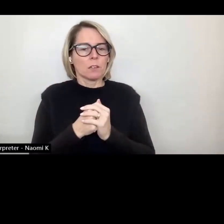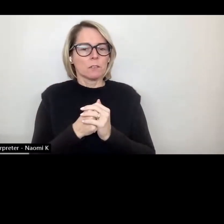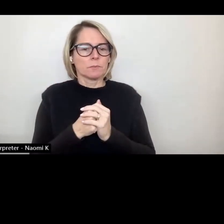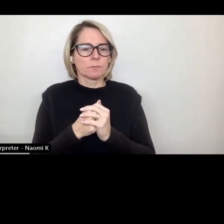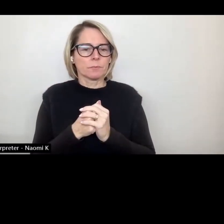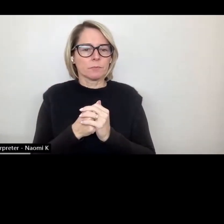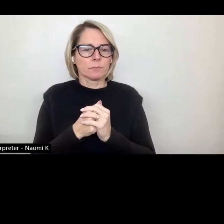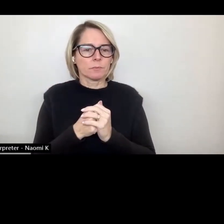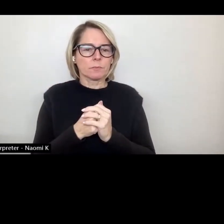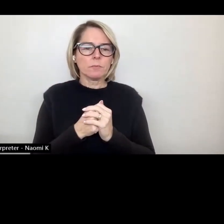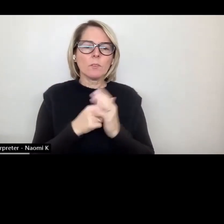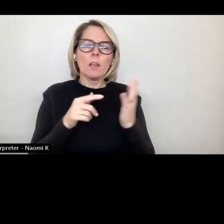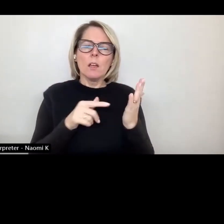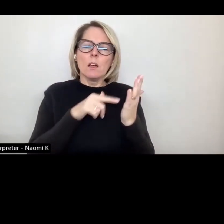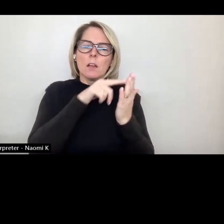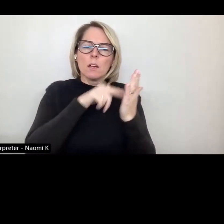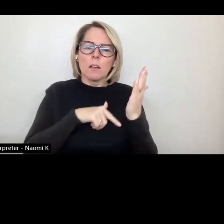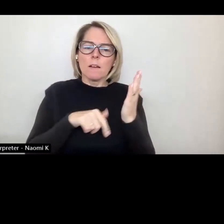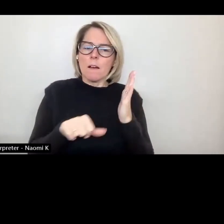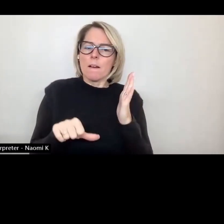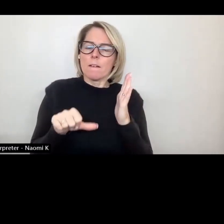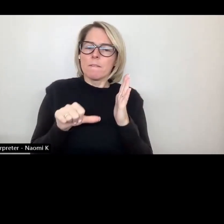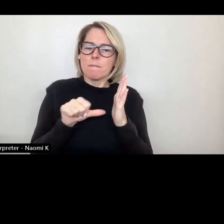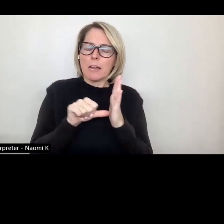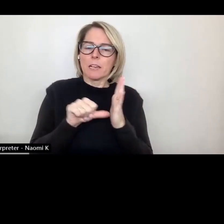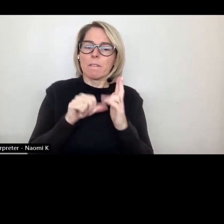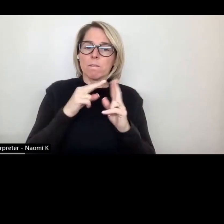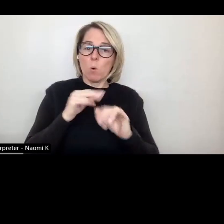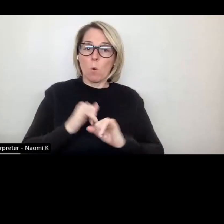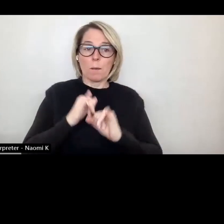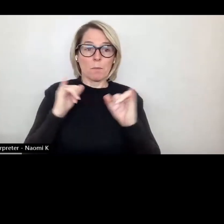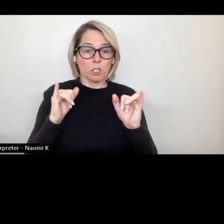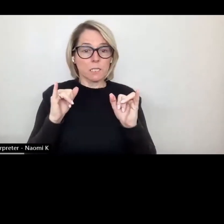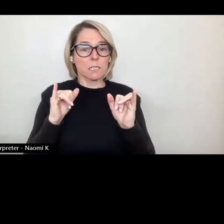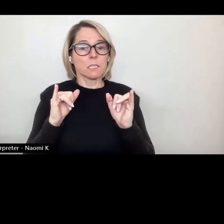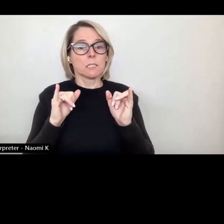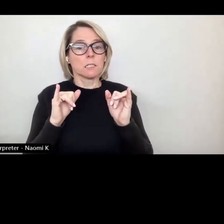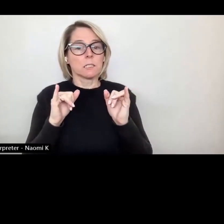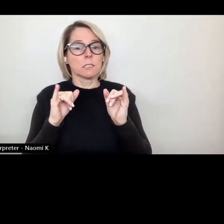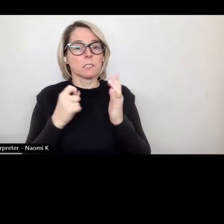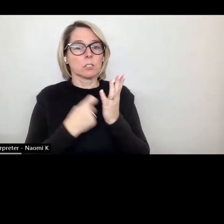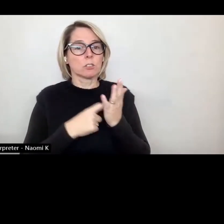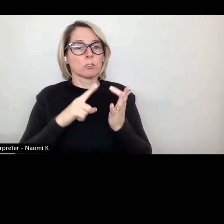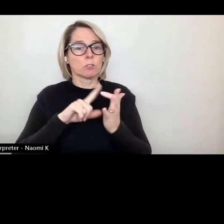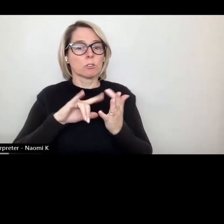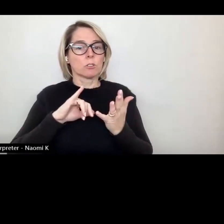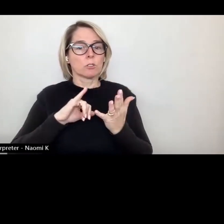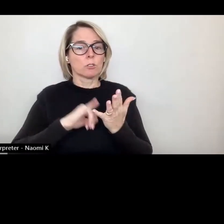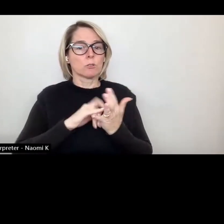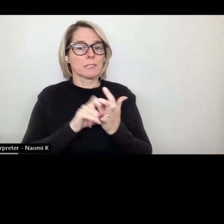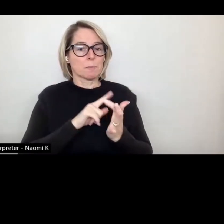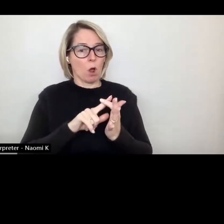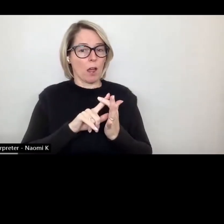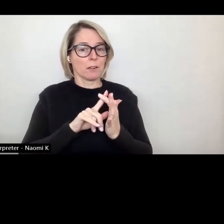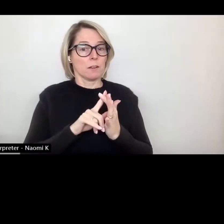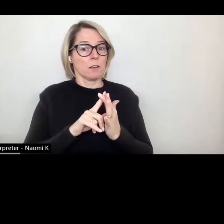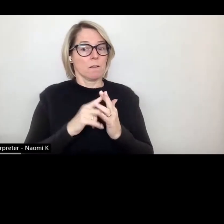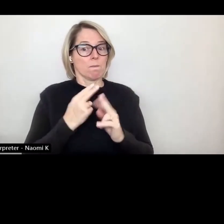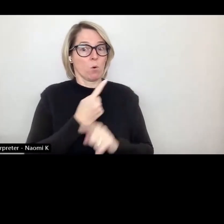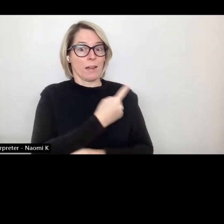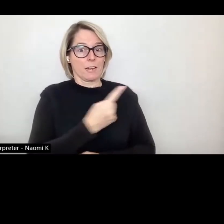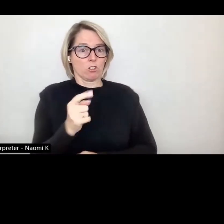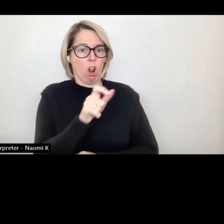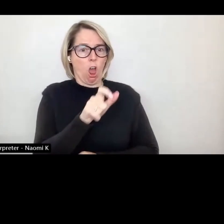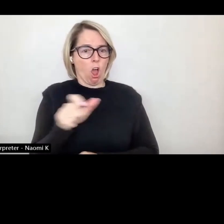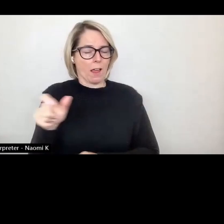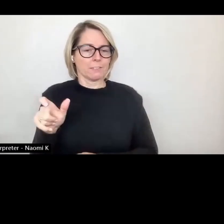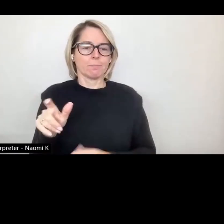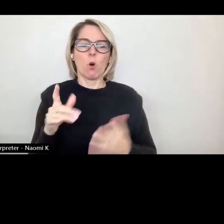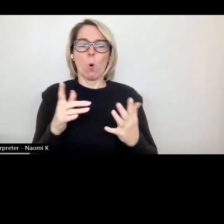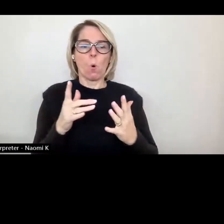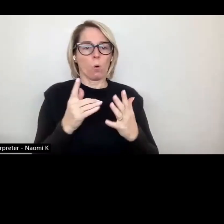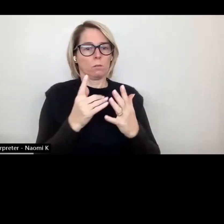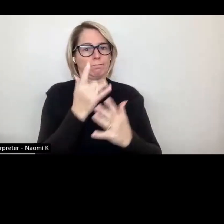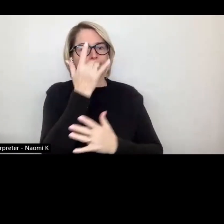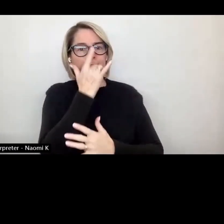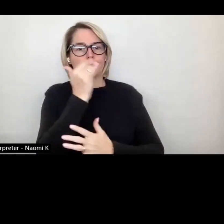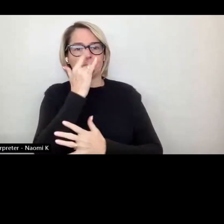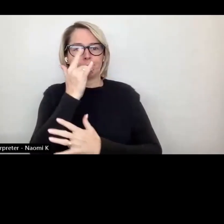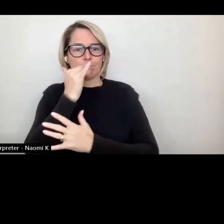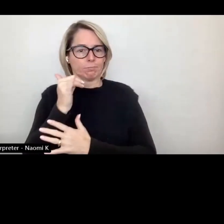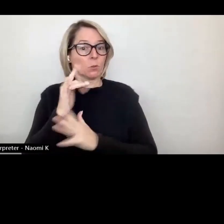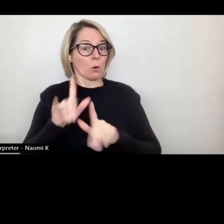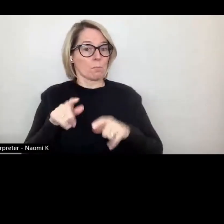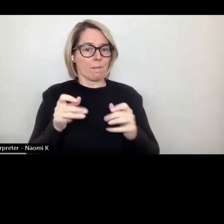As I said the providers are expected to manage within their budget and to think about equity across the carer cohort they are supporting.